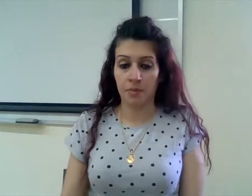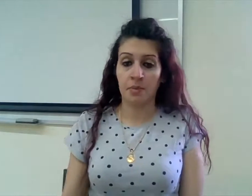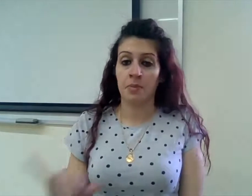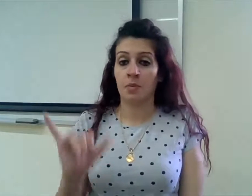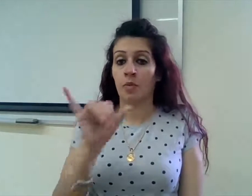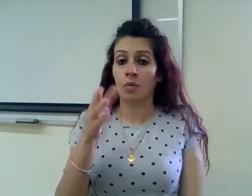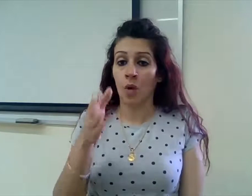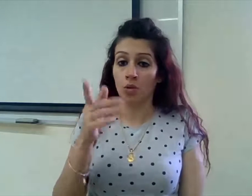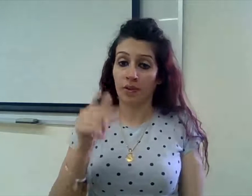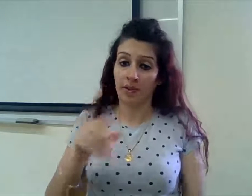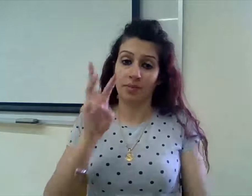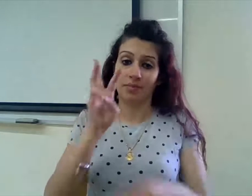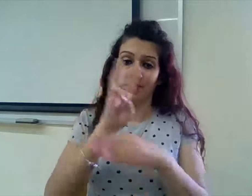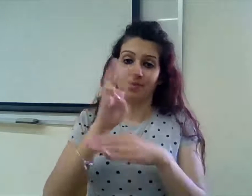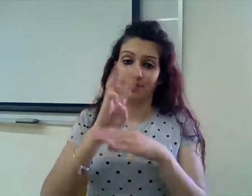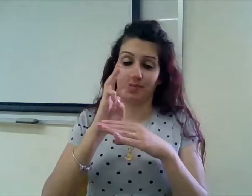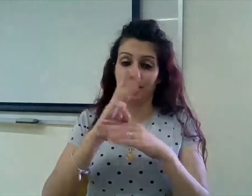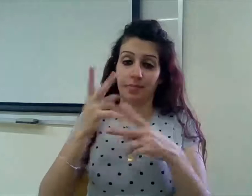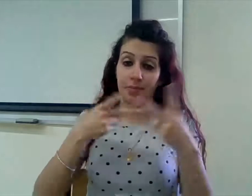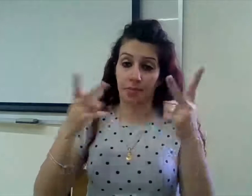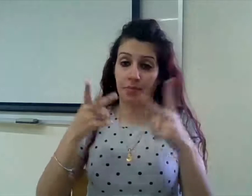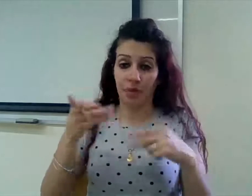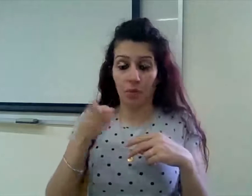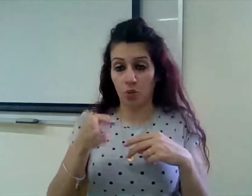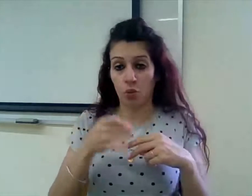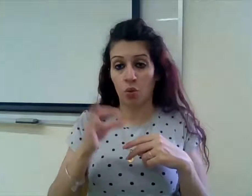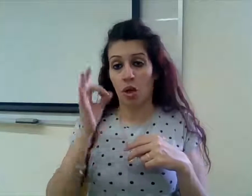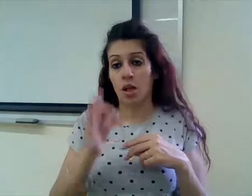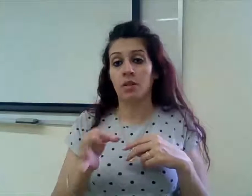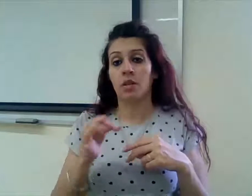we work very closely with partners and are reliant on them to be able to not